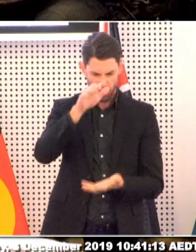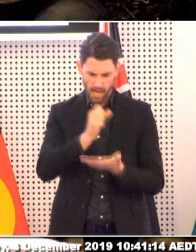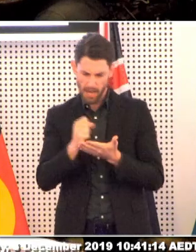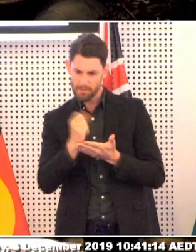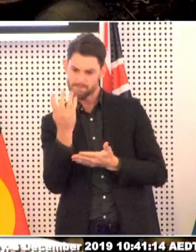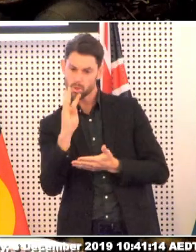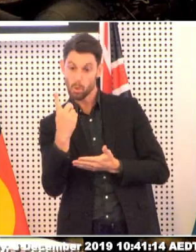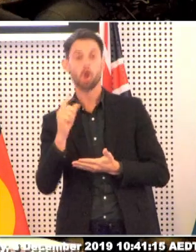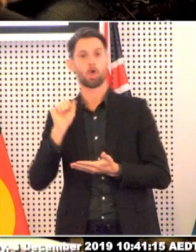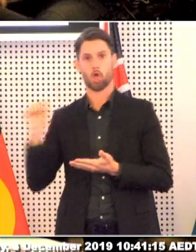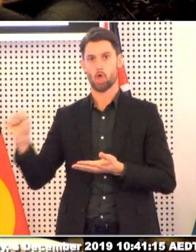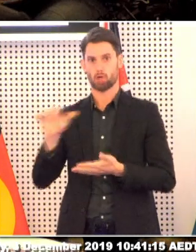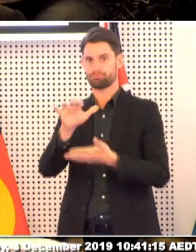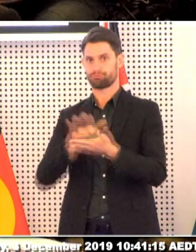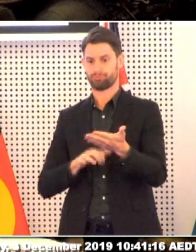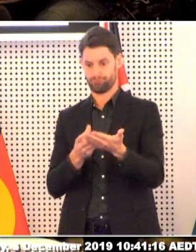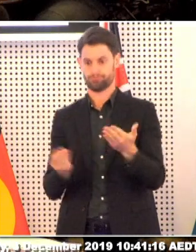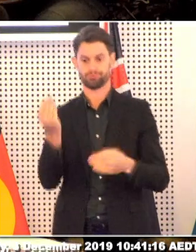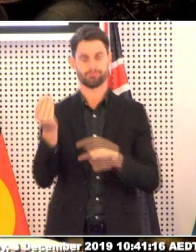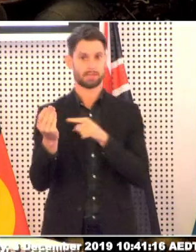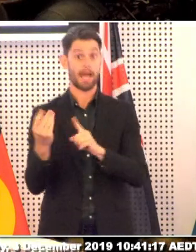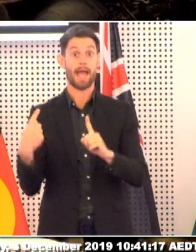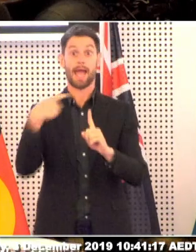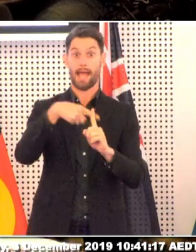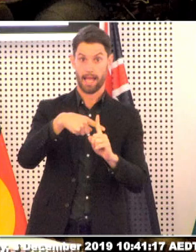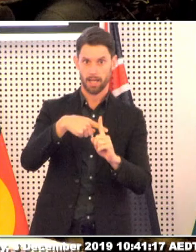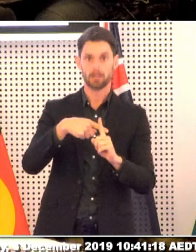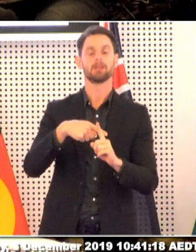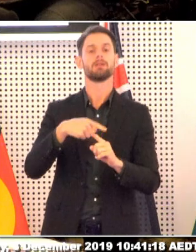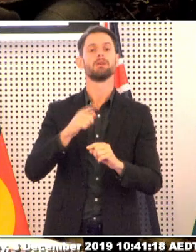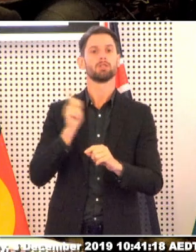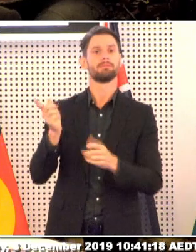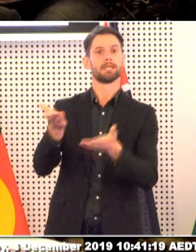And Dr Spivakovsky has also provided the Royal Commission with a copy of